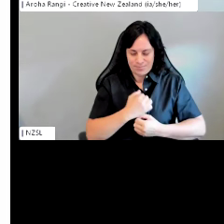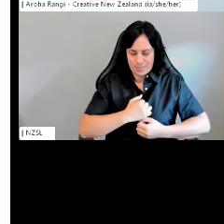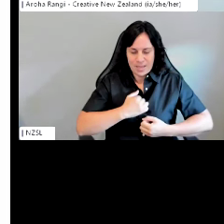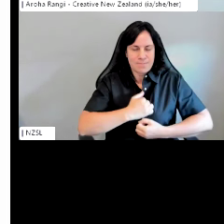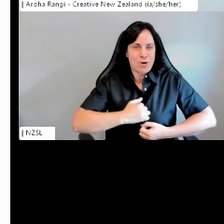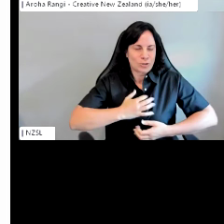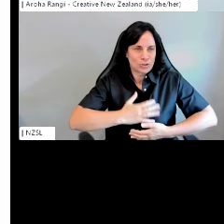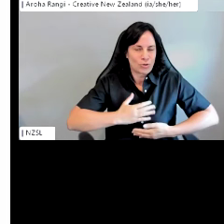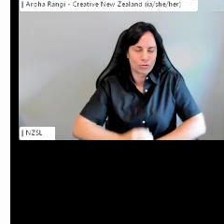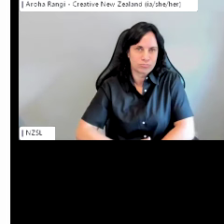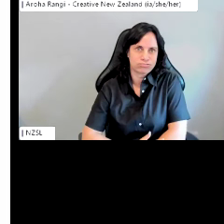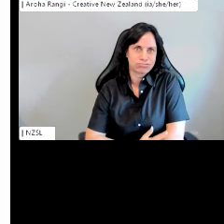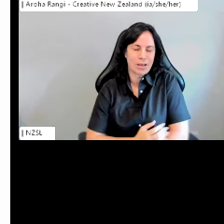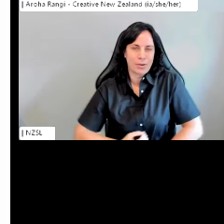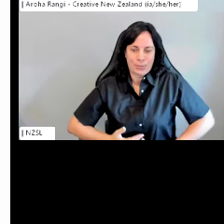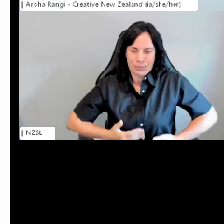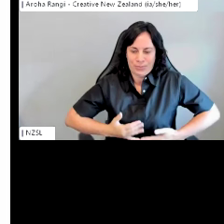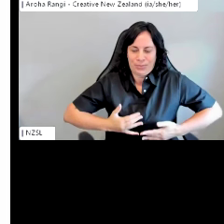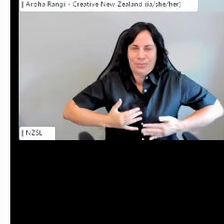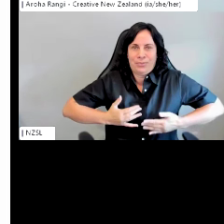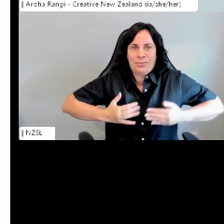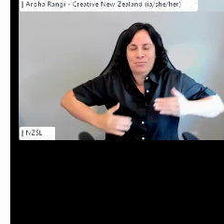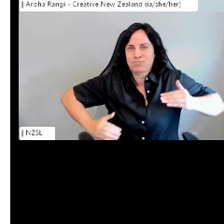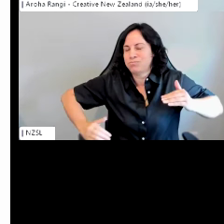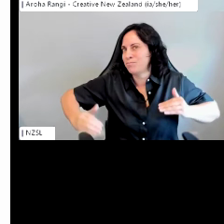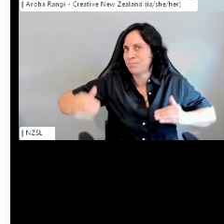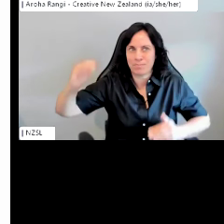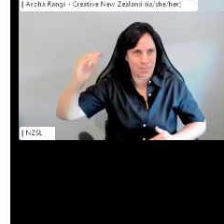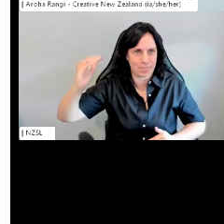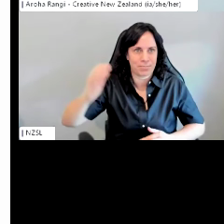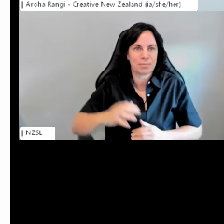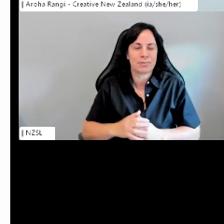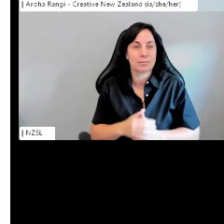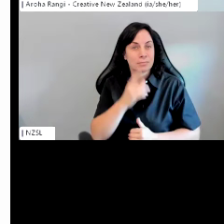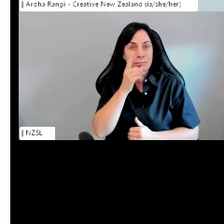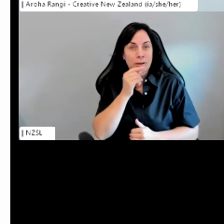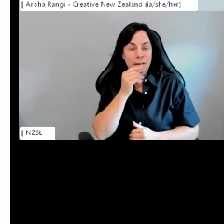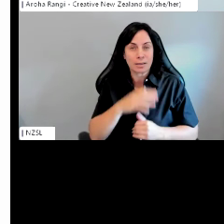up to 11. It's a little spinal tap joke for you there. Um, I think they're the ones that are